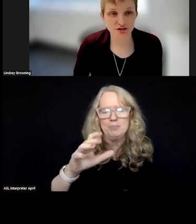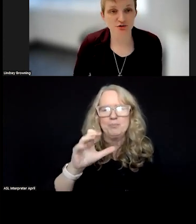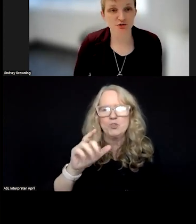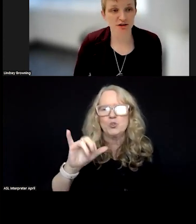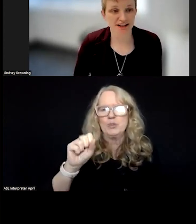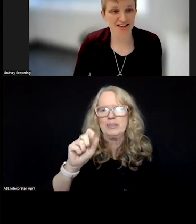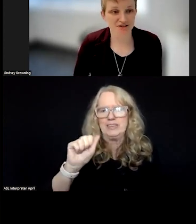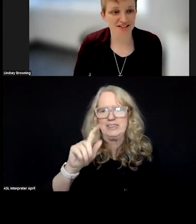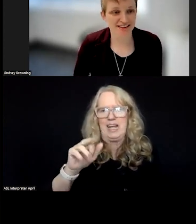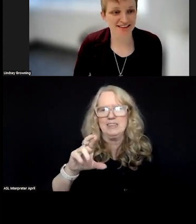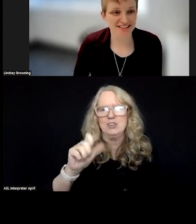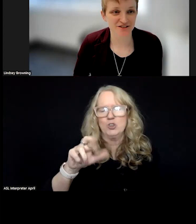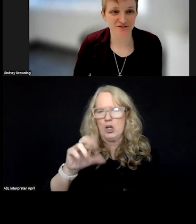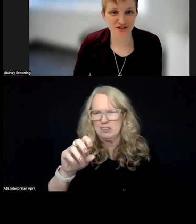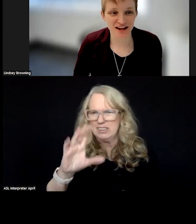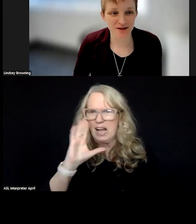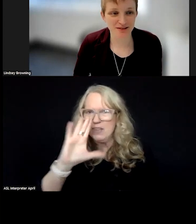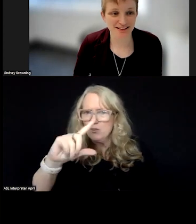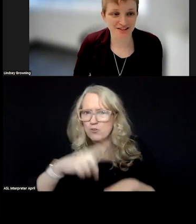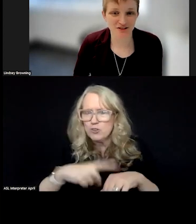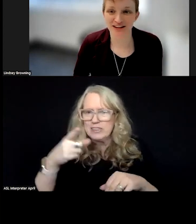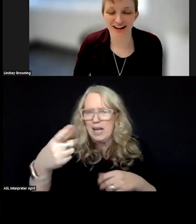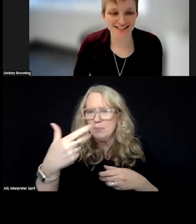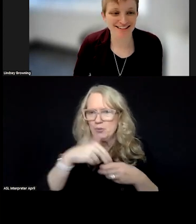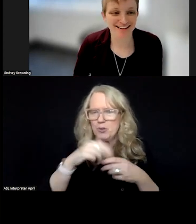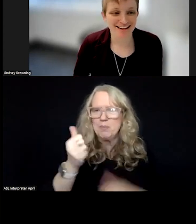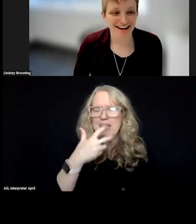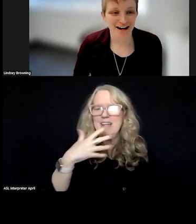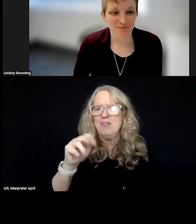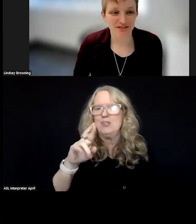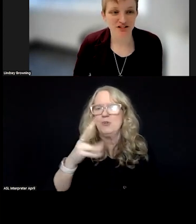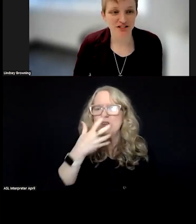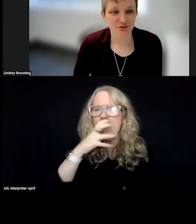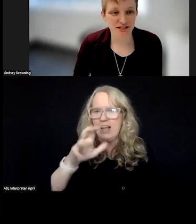TO JOIN US. I THINK THIS IS YOUR FIRST TIME. YOU WANT TO